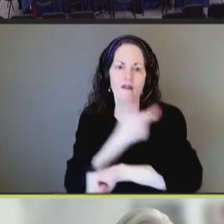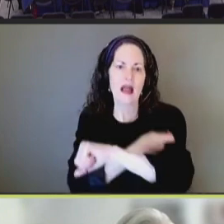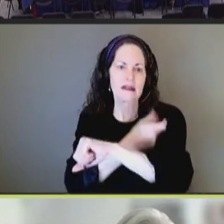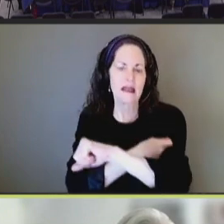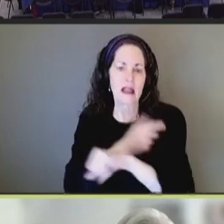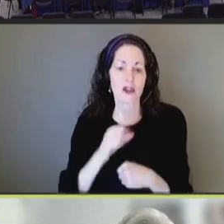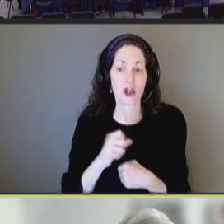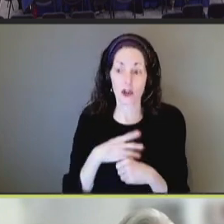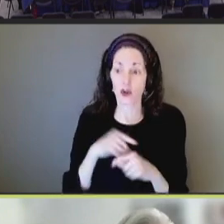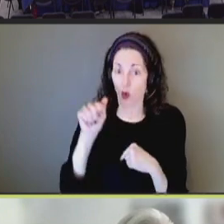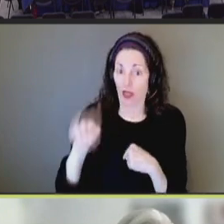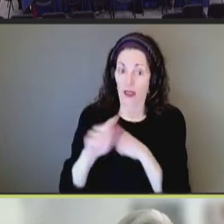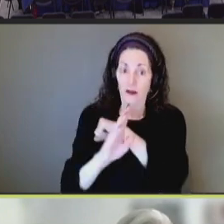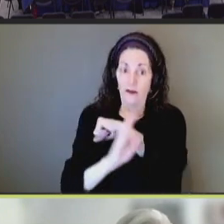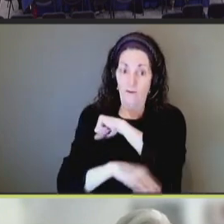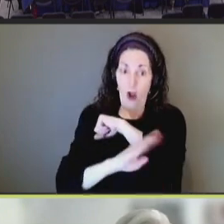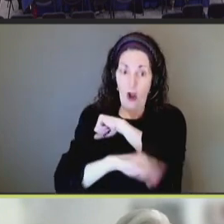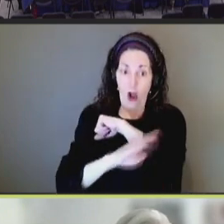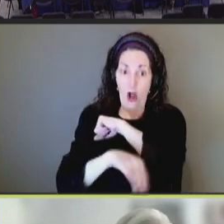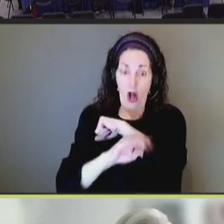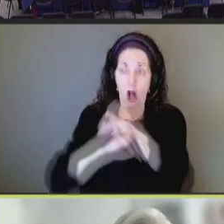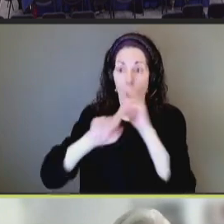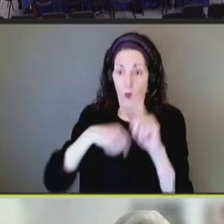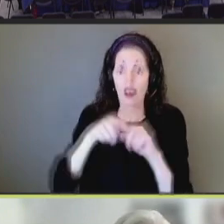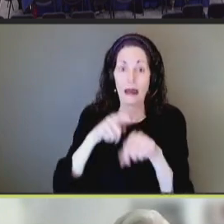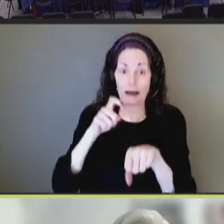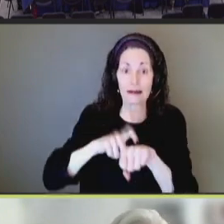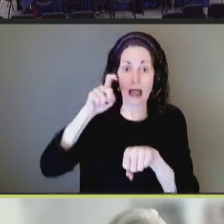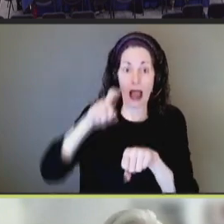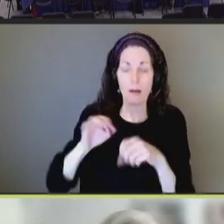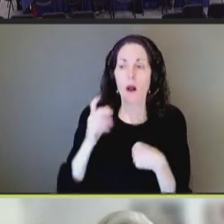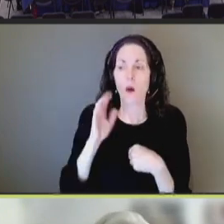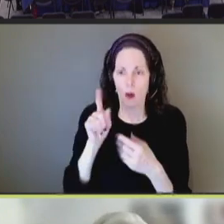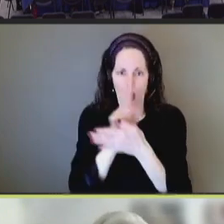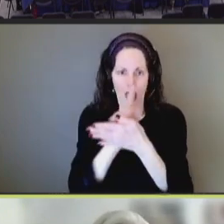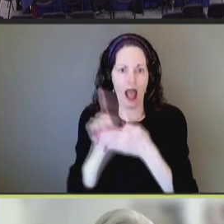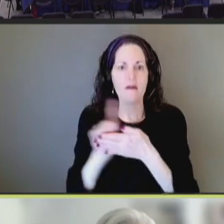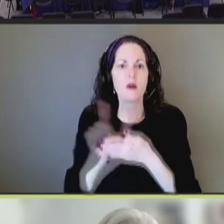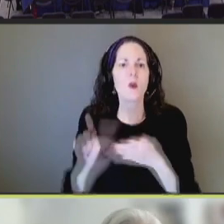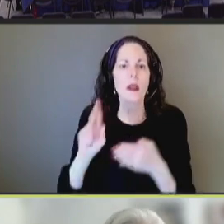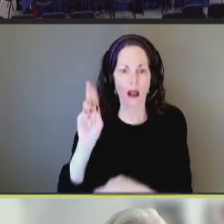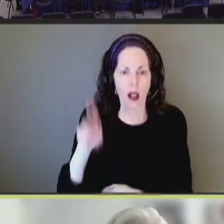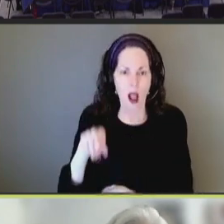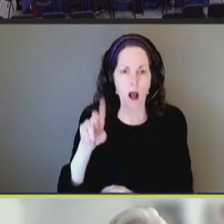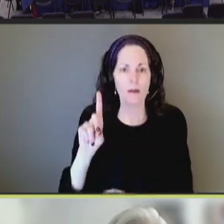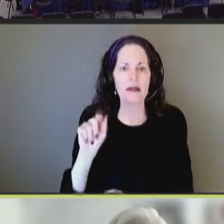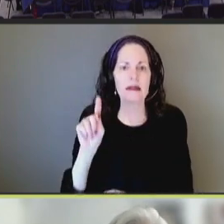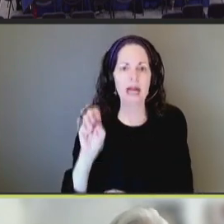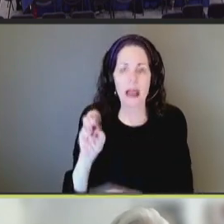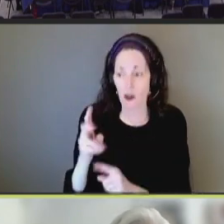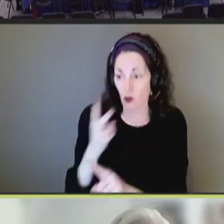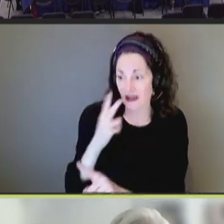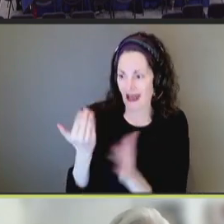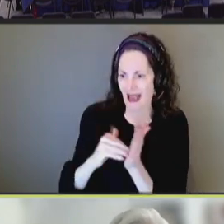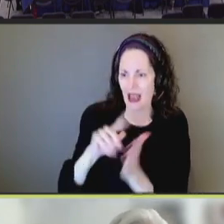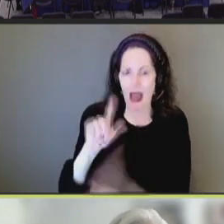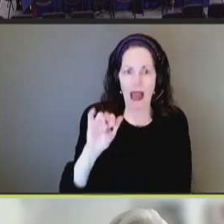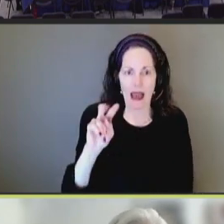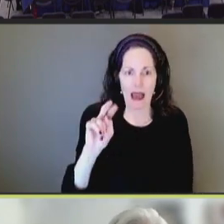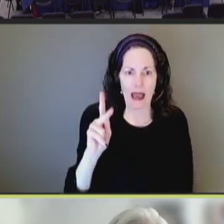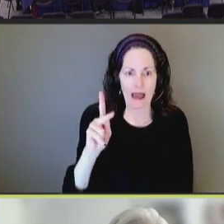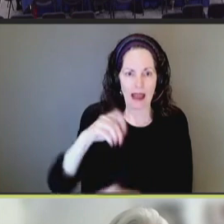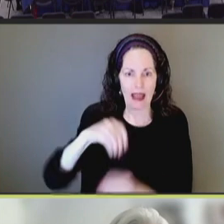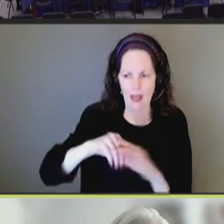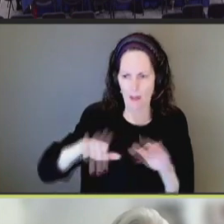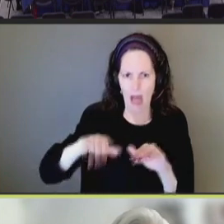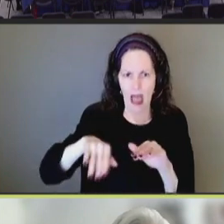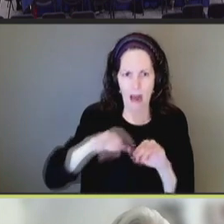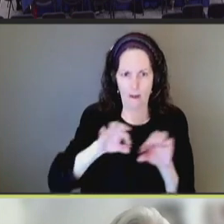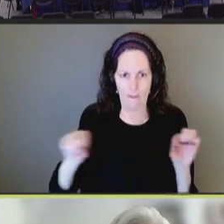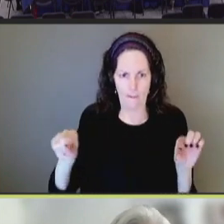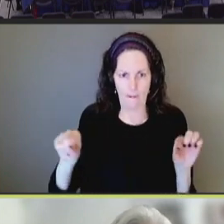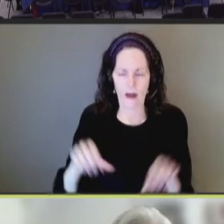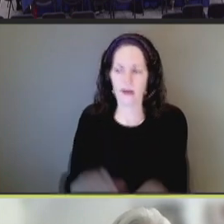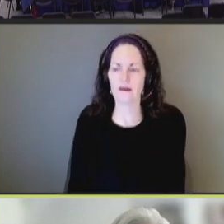we will be updating this site weekly, and I provided the link down at the bottom. Next slide.